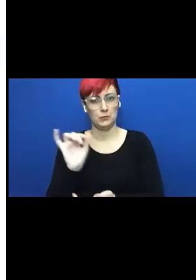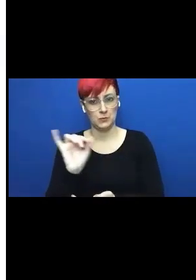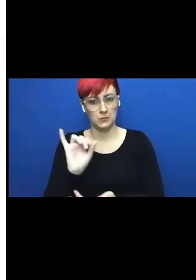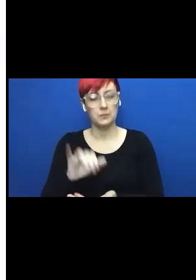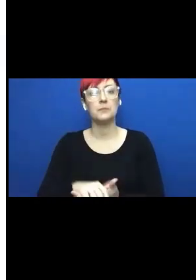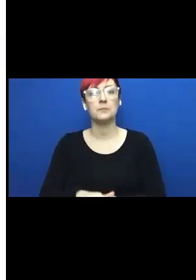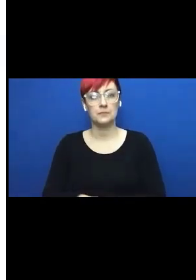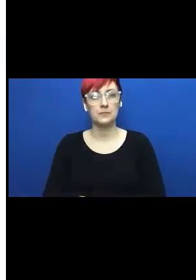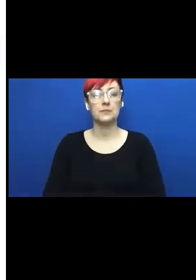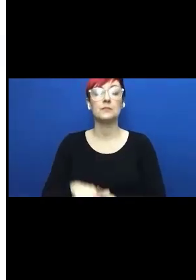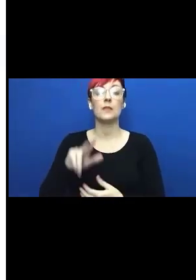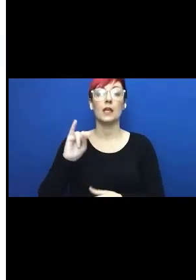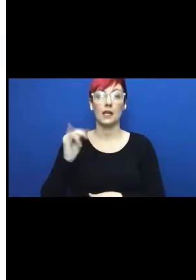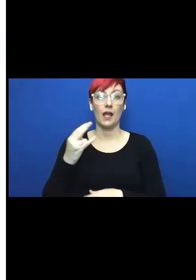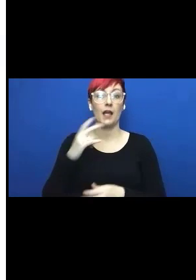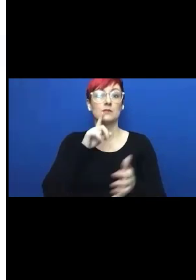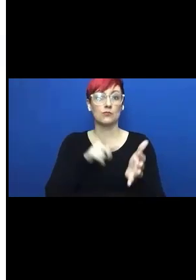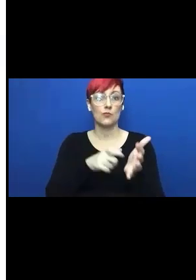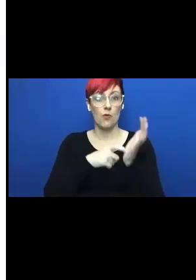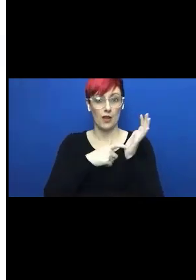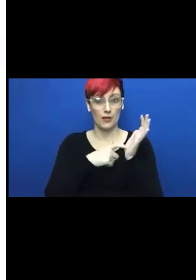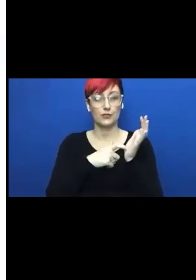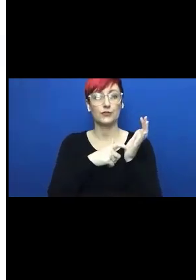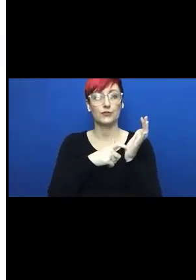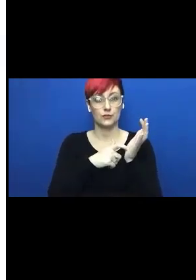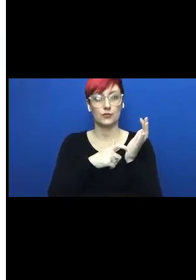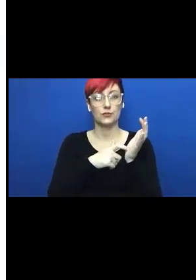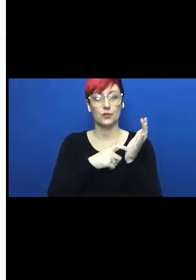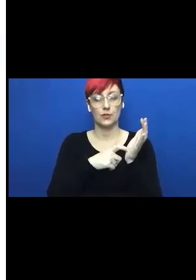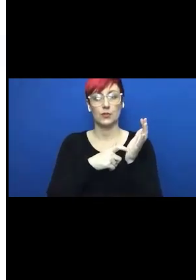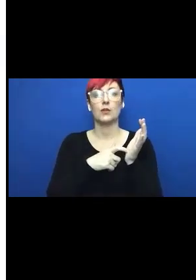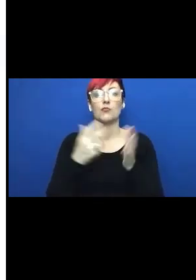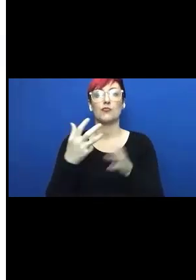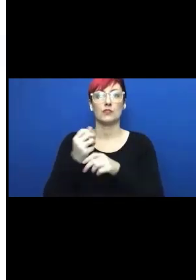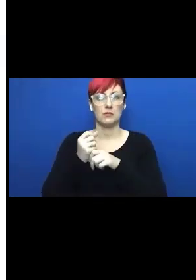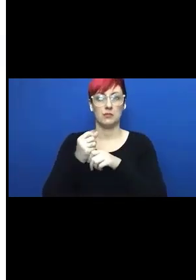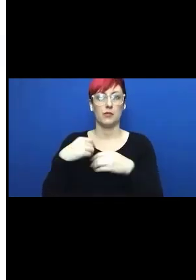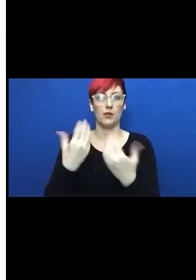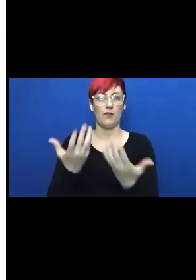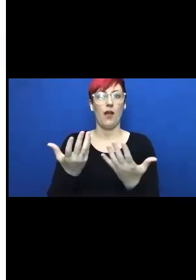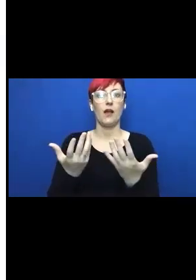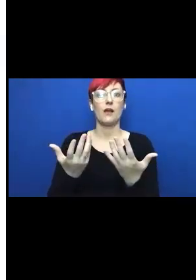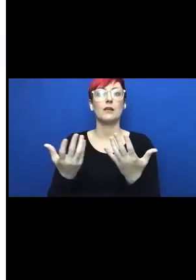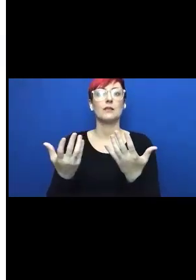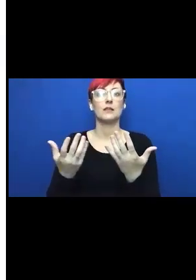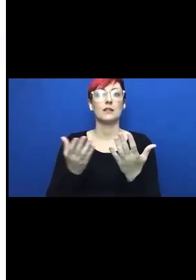NIH does require that the recipients provide translated contracts,